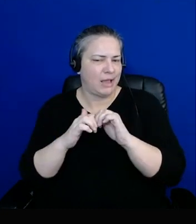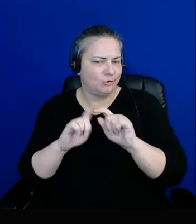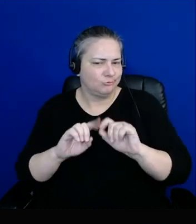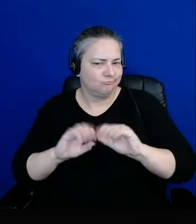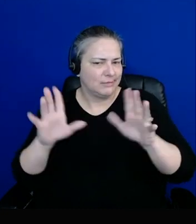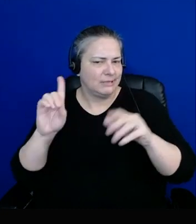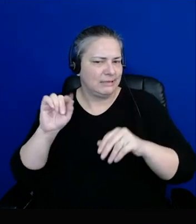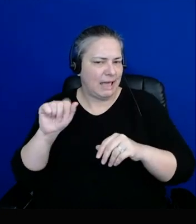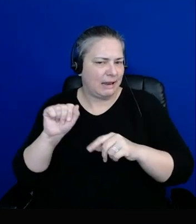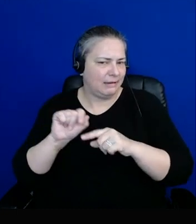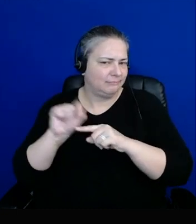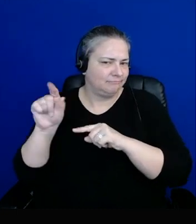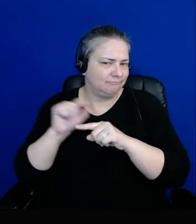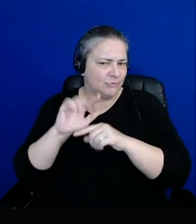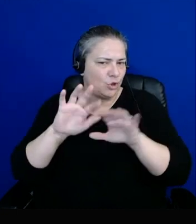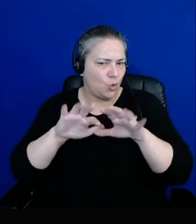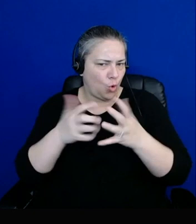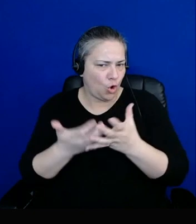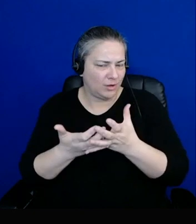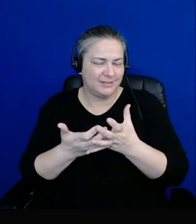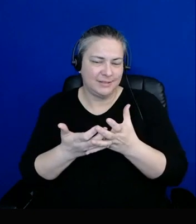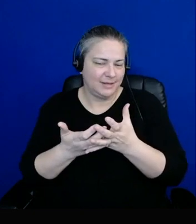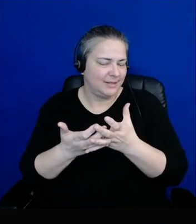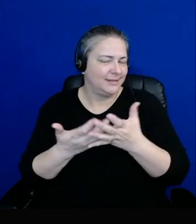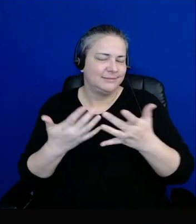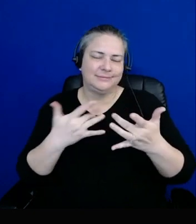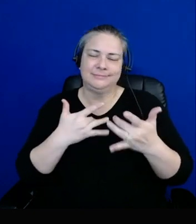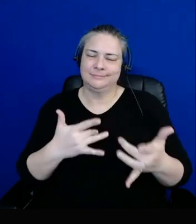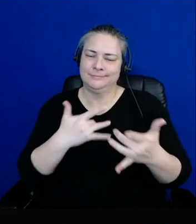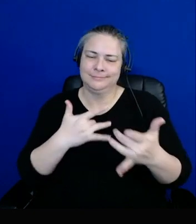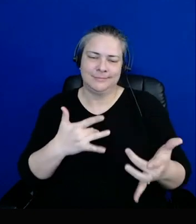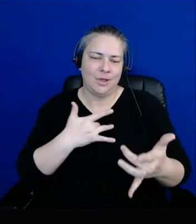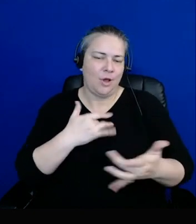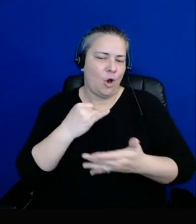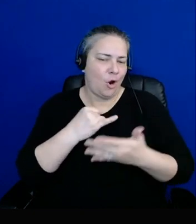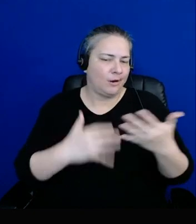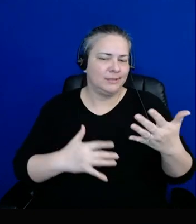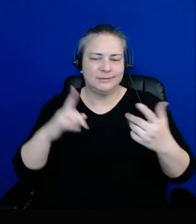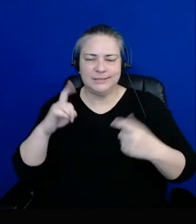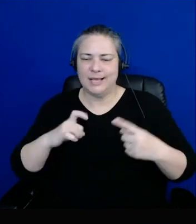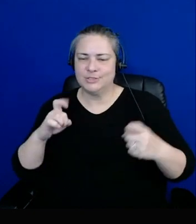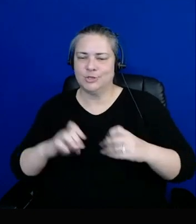It's not uncommon to hear that a developer, an artist or tester really needs to download and copy 150